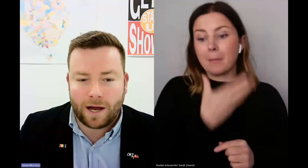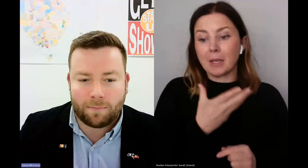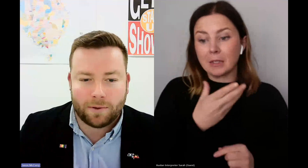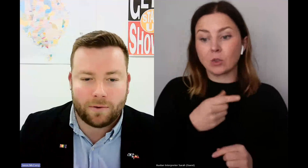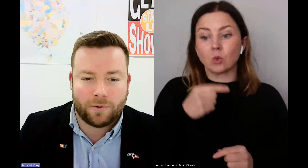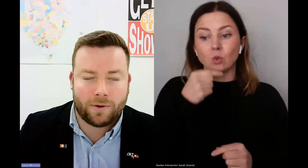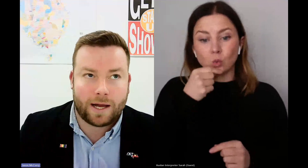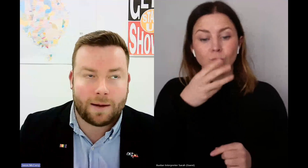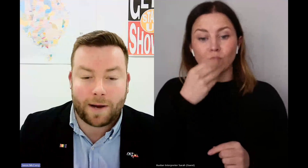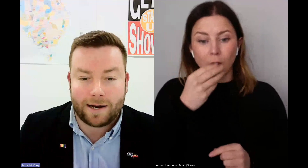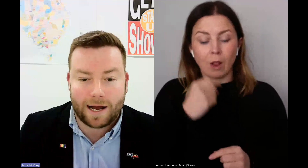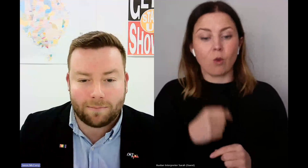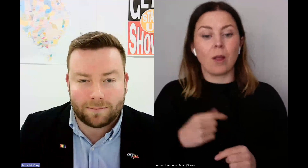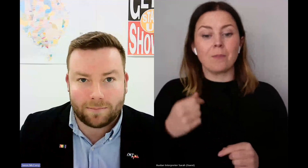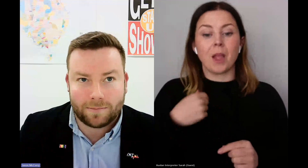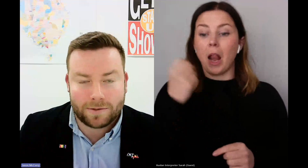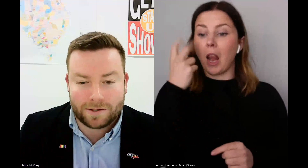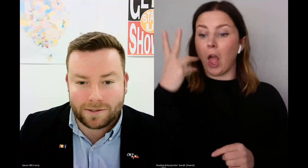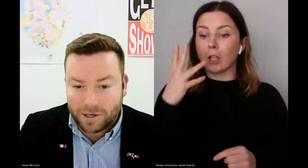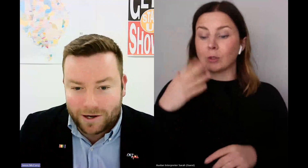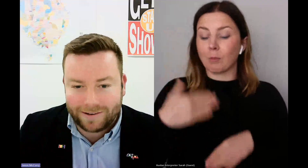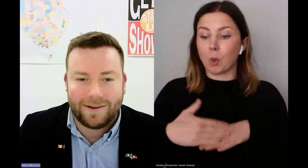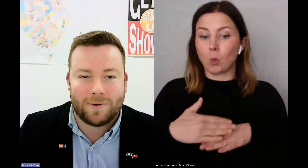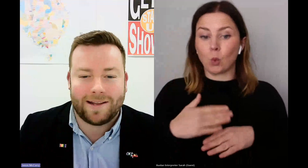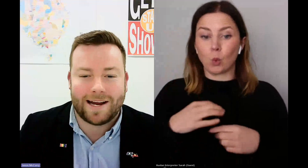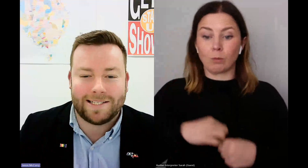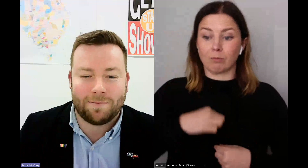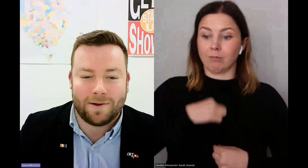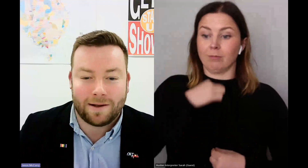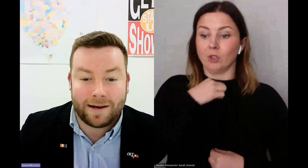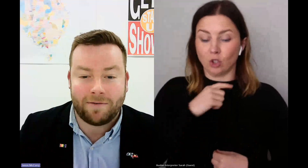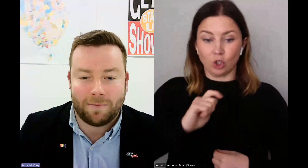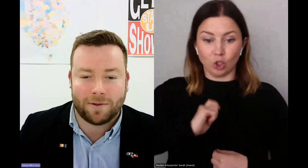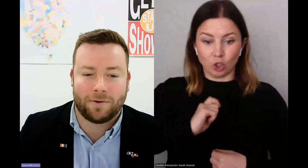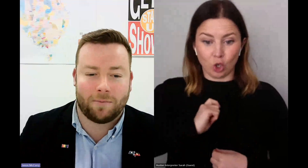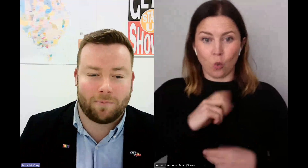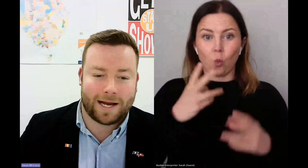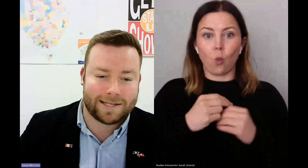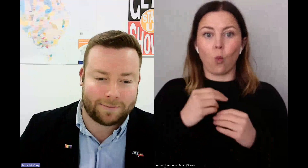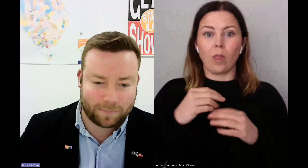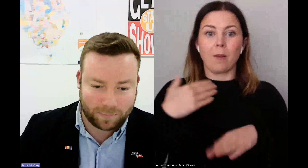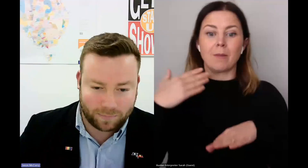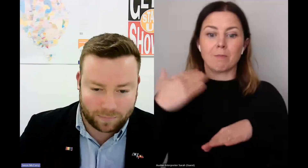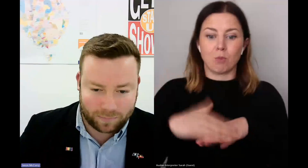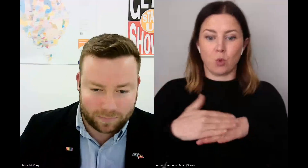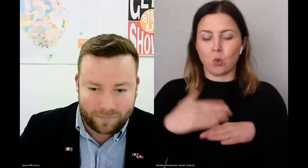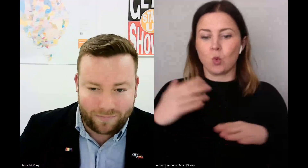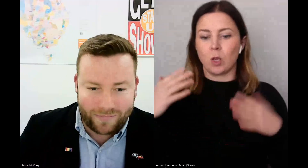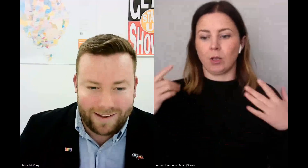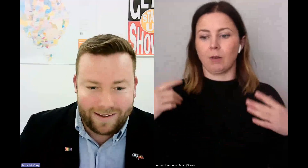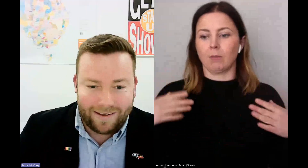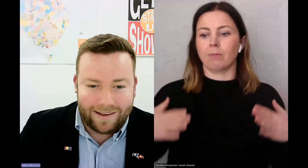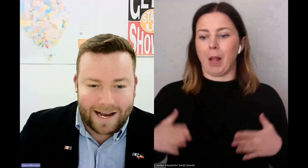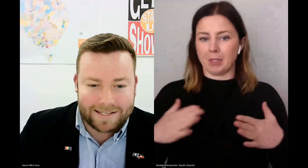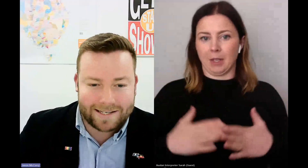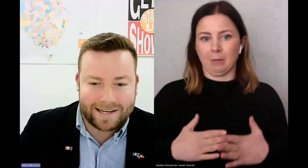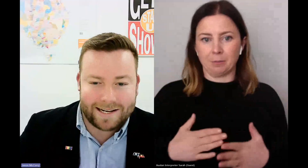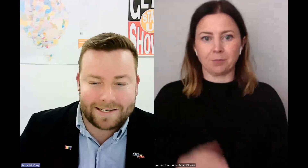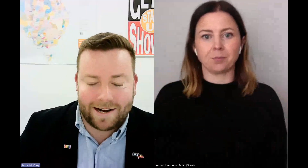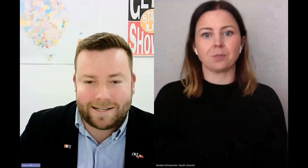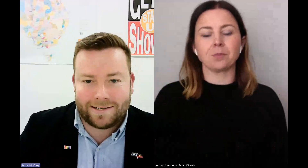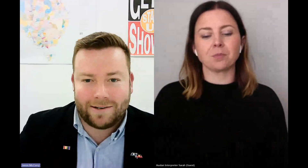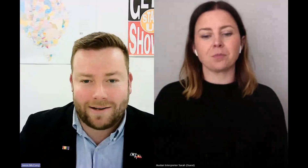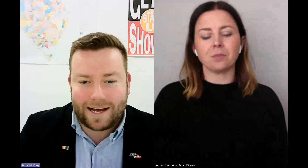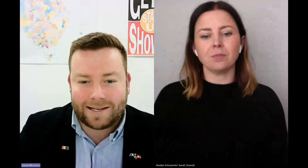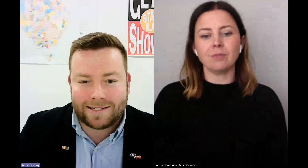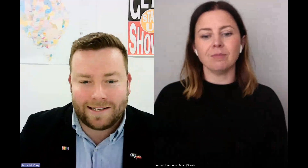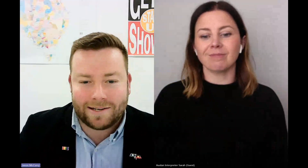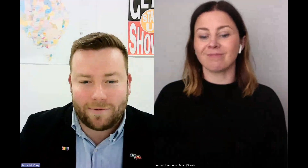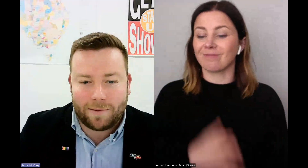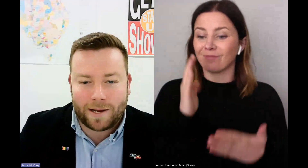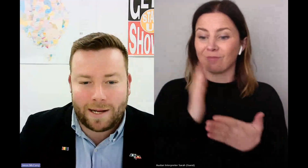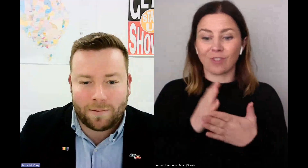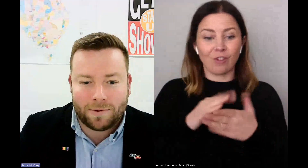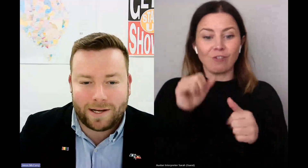a light blue button-up shirt with a navy blue blazer. As I said it's great to see so many people